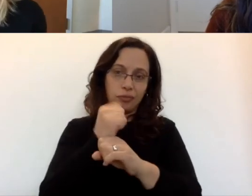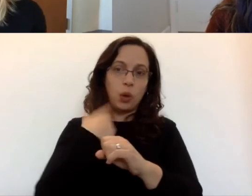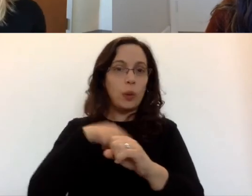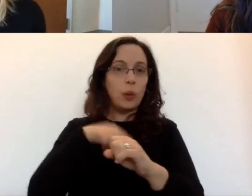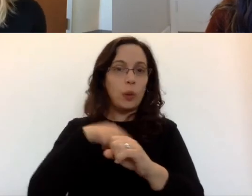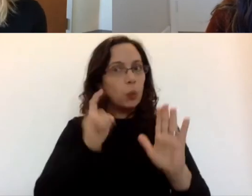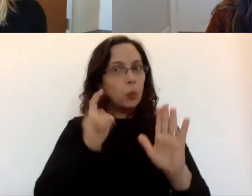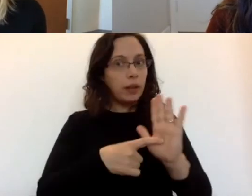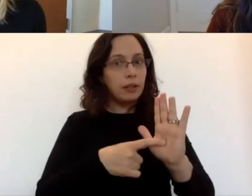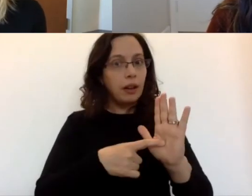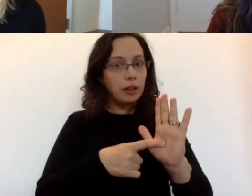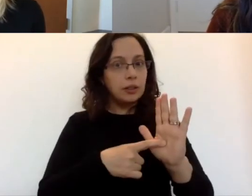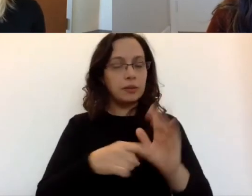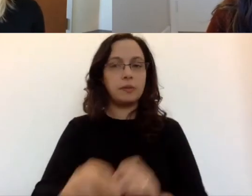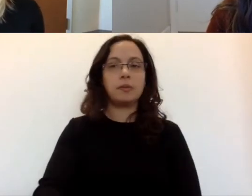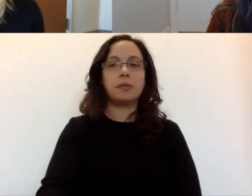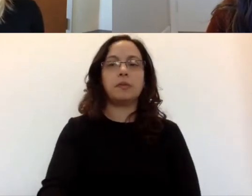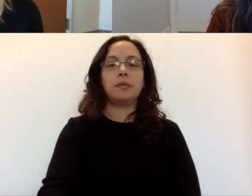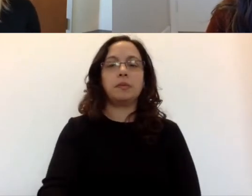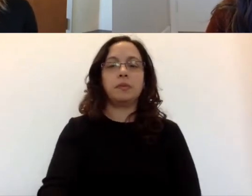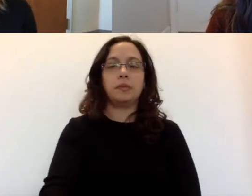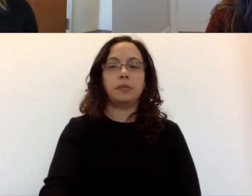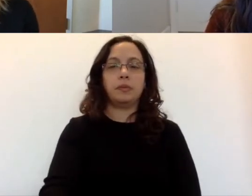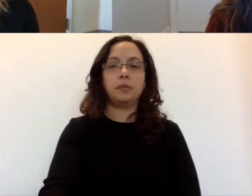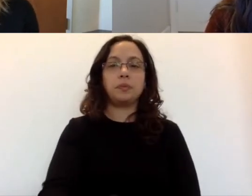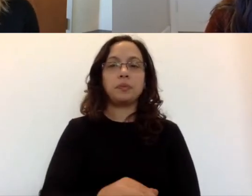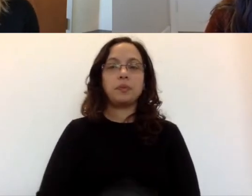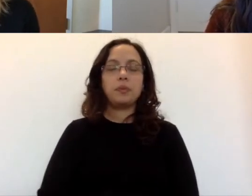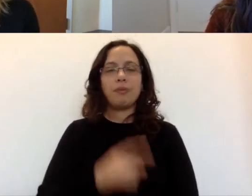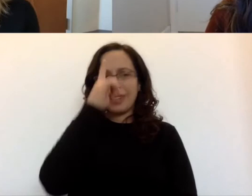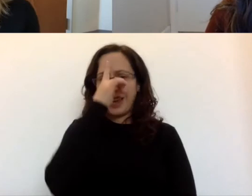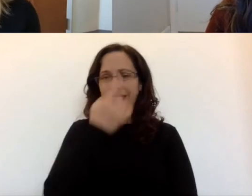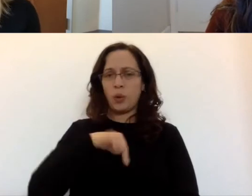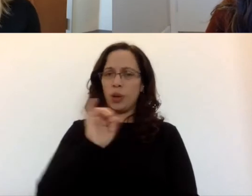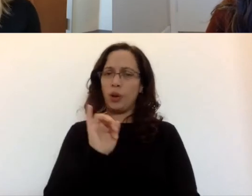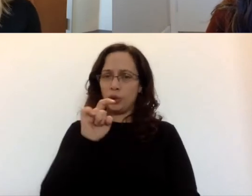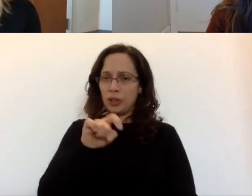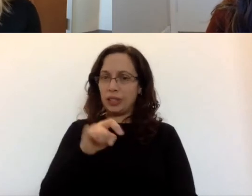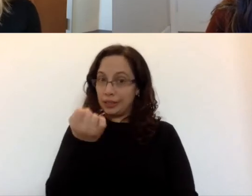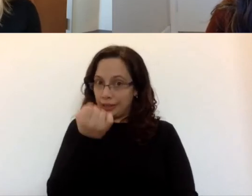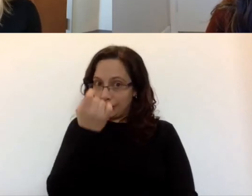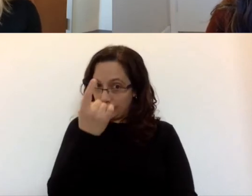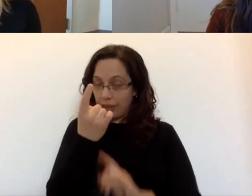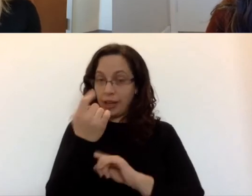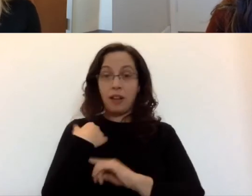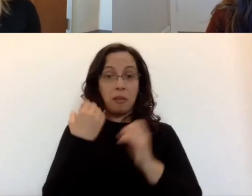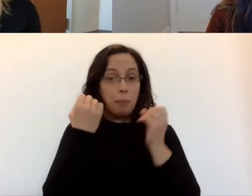I also think that we need to note that there have been so very many efforts to resist this kind